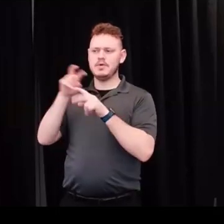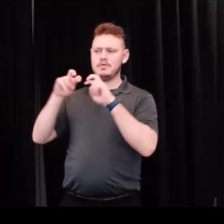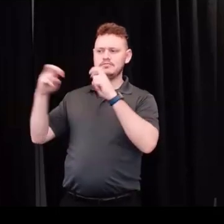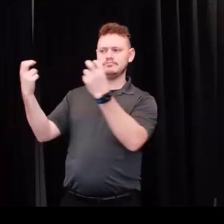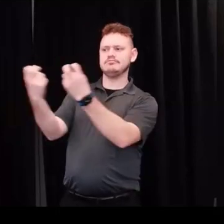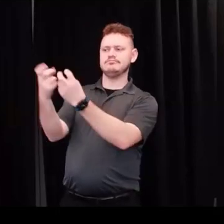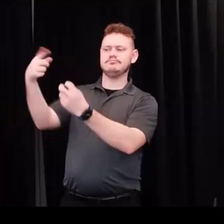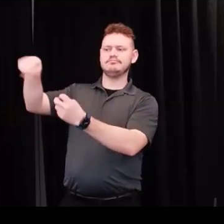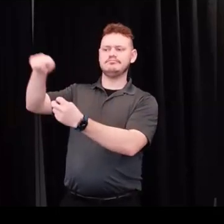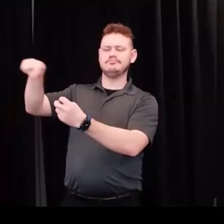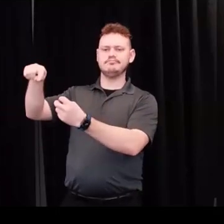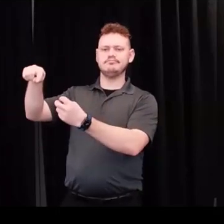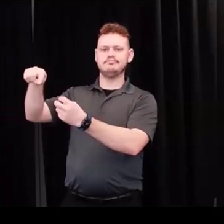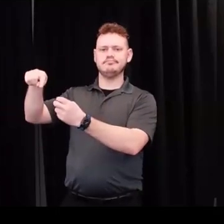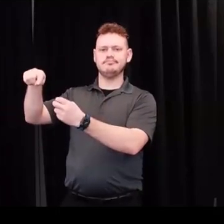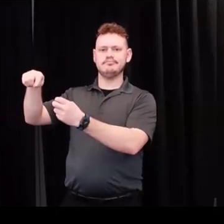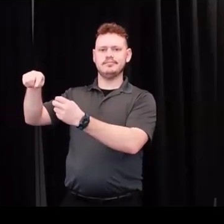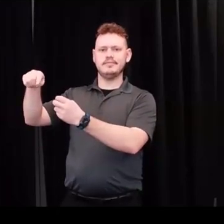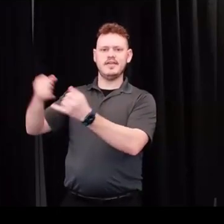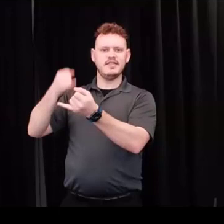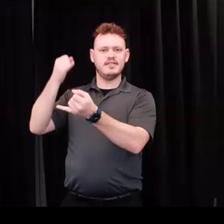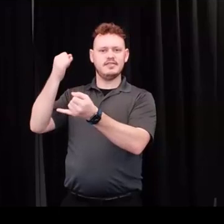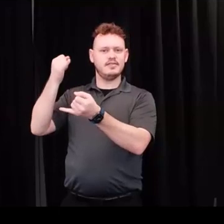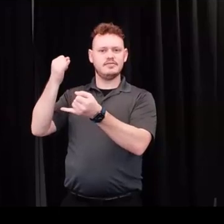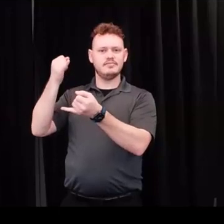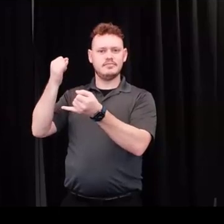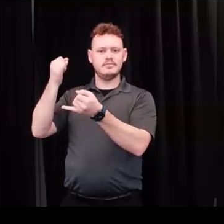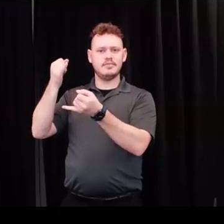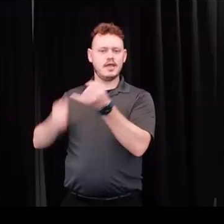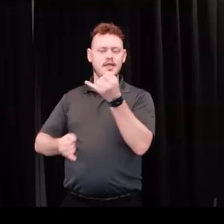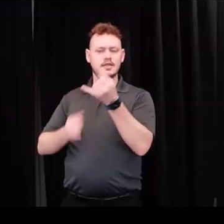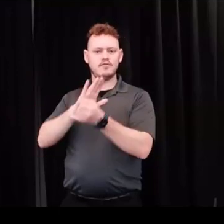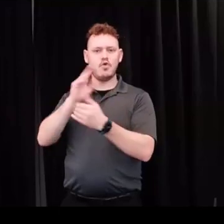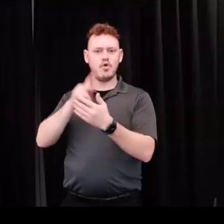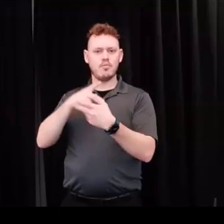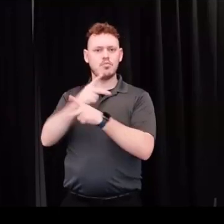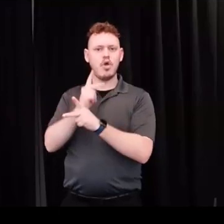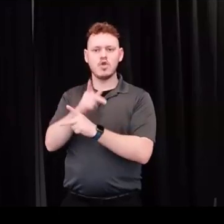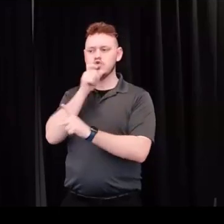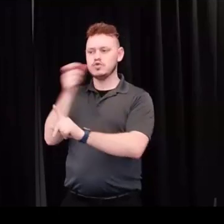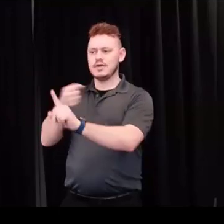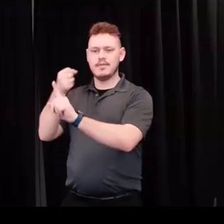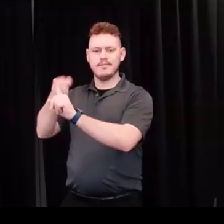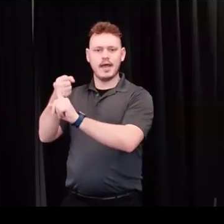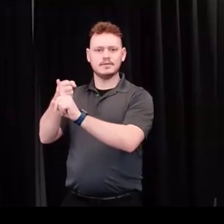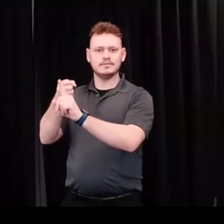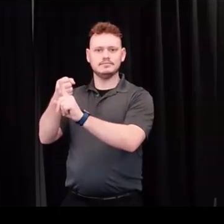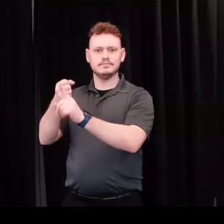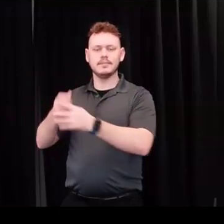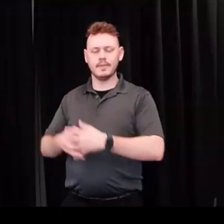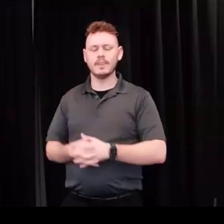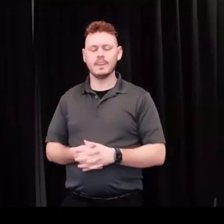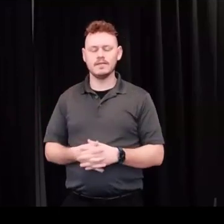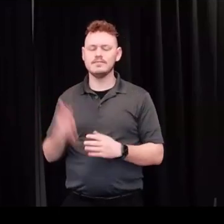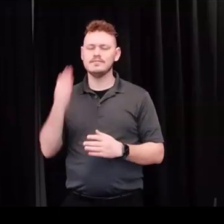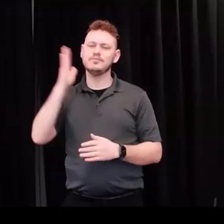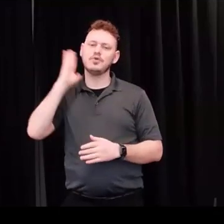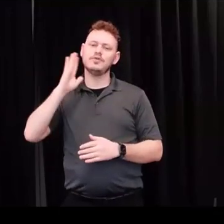end users at the end of your product. And I know that the presentations previously have discussed a